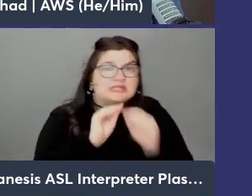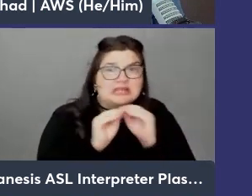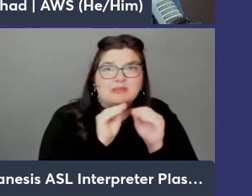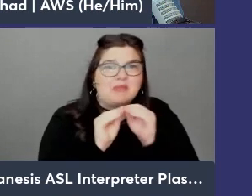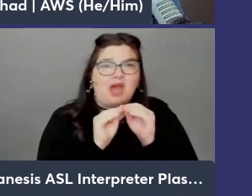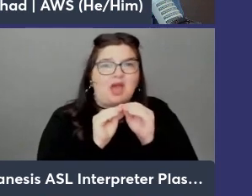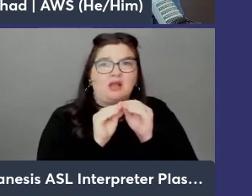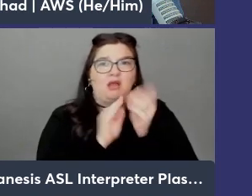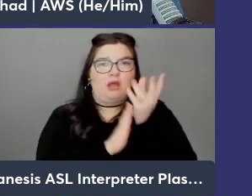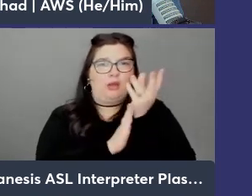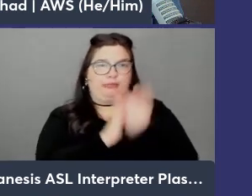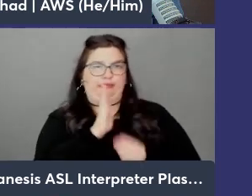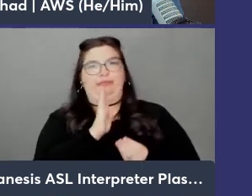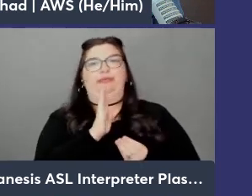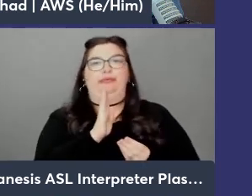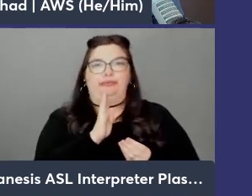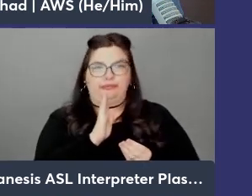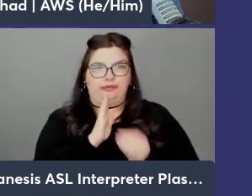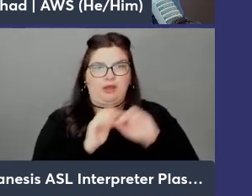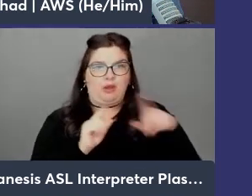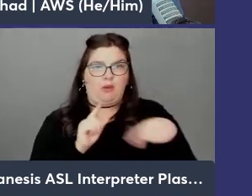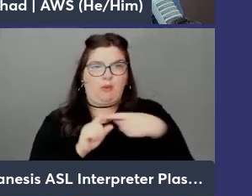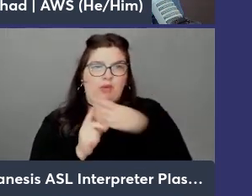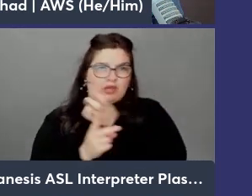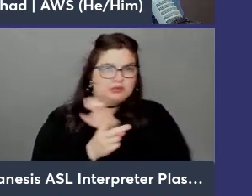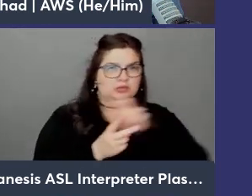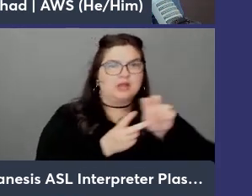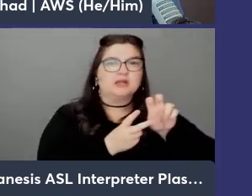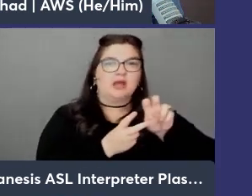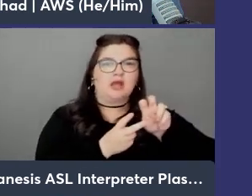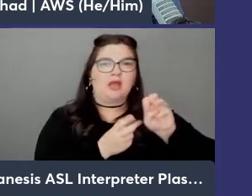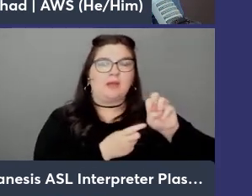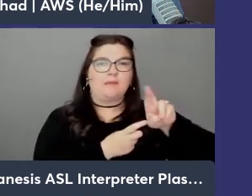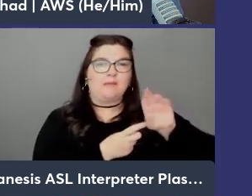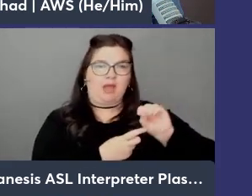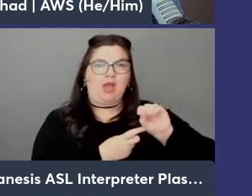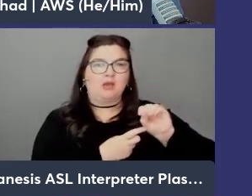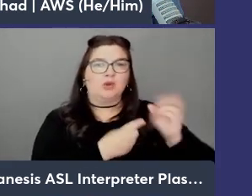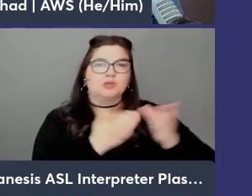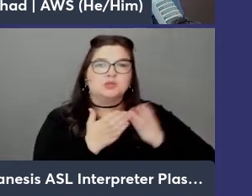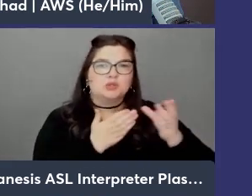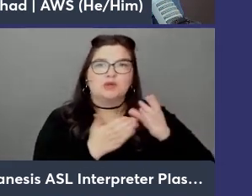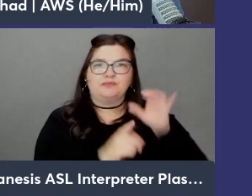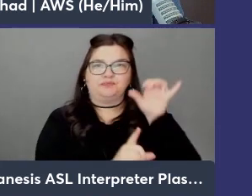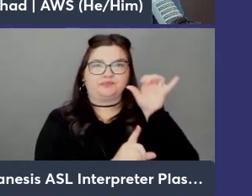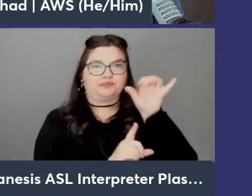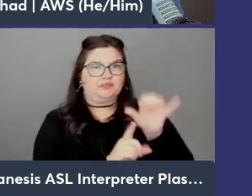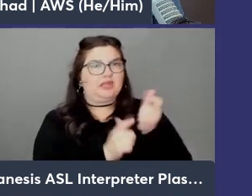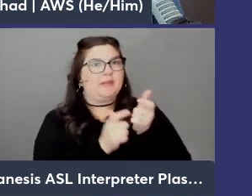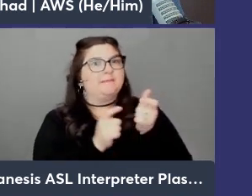when moving to microservices. And that's, I wanna say,